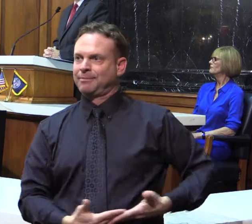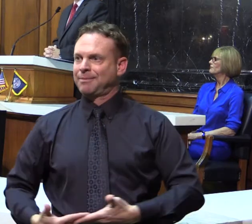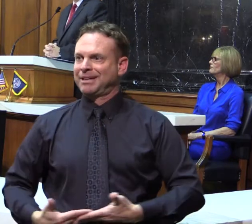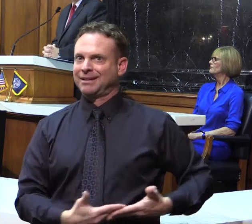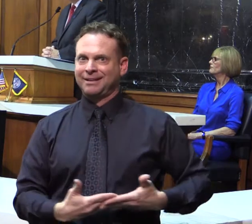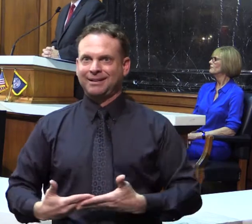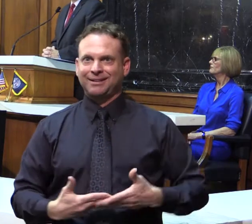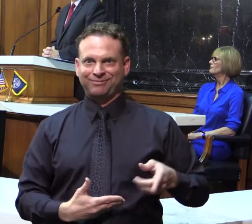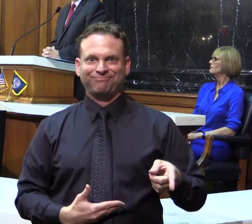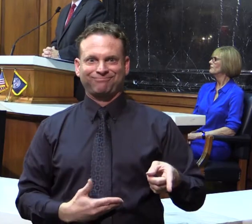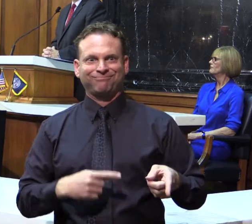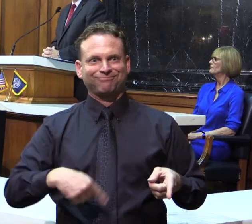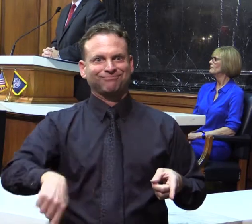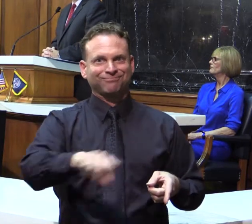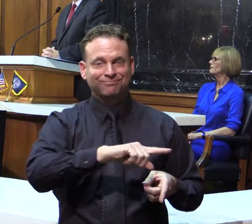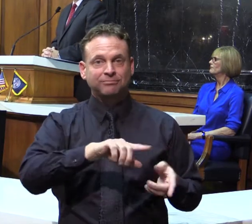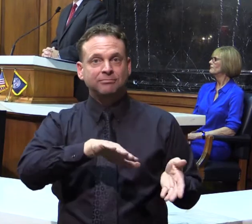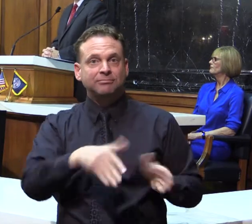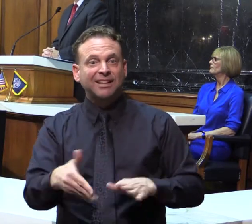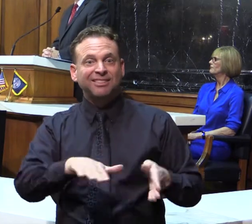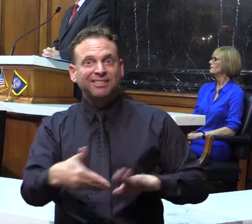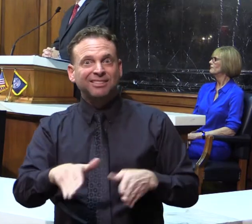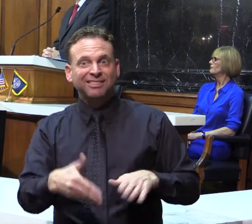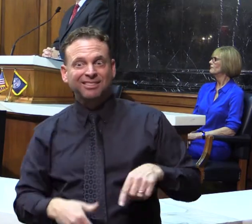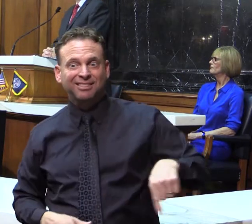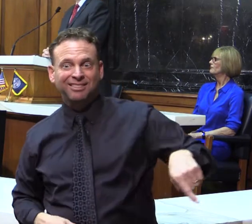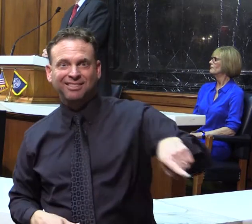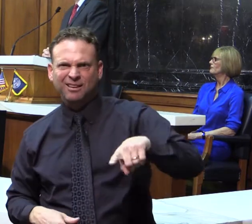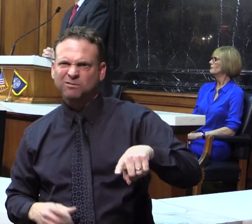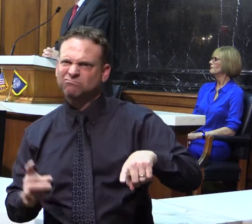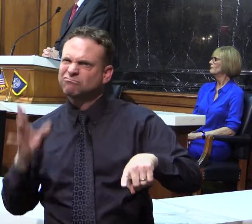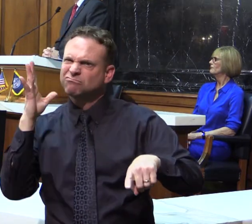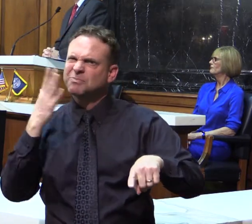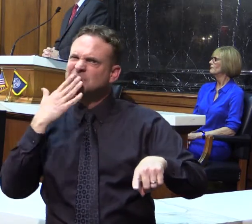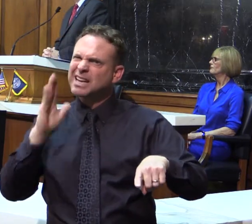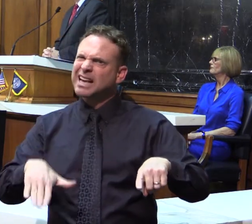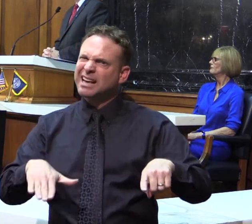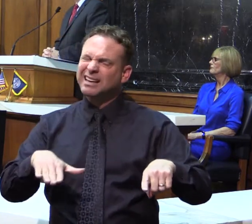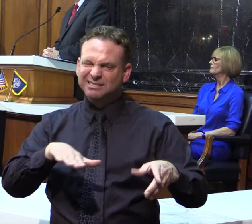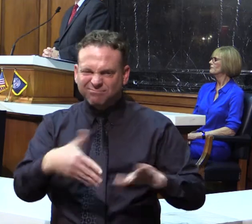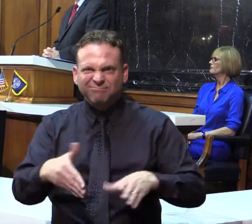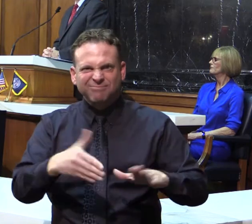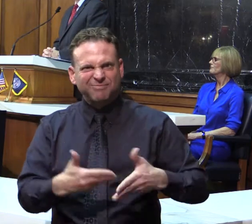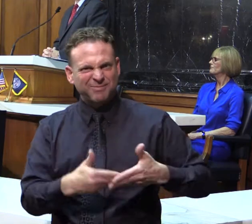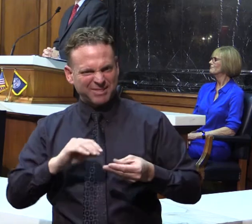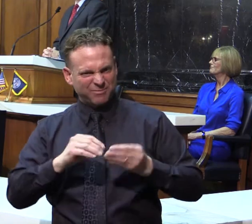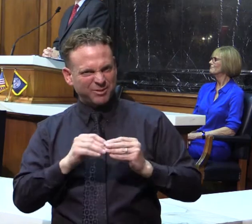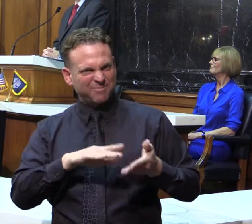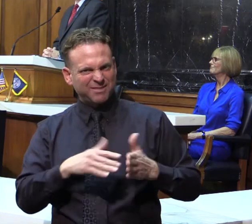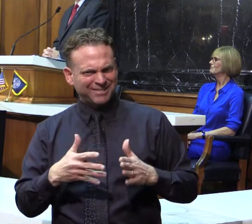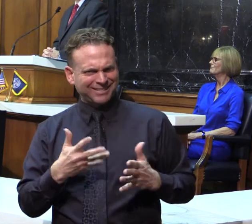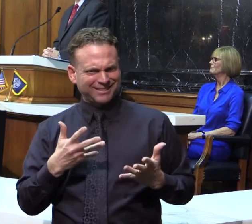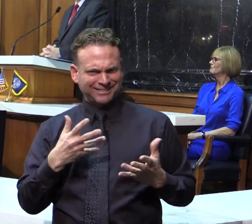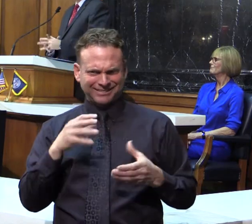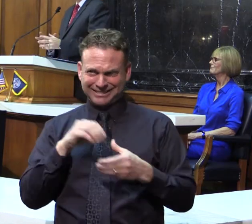Indiana regularly ranks among the worst states in the nation for infant mortality… lagging